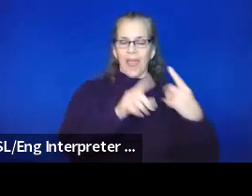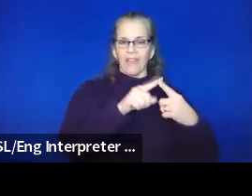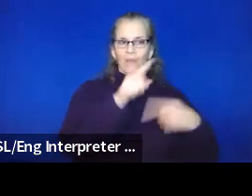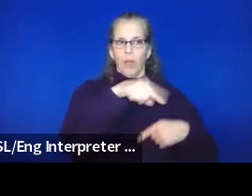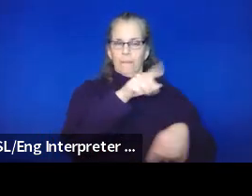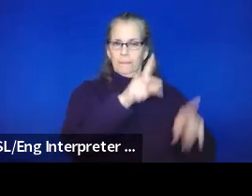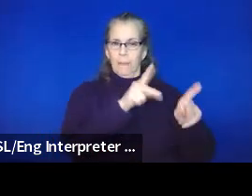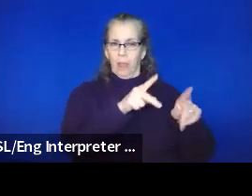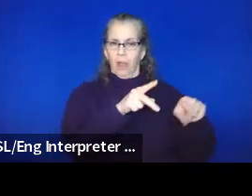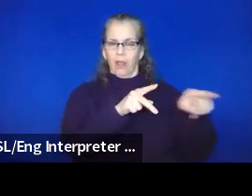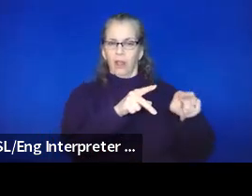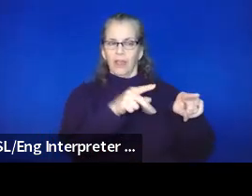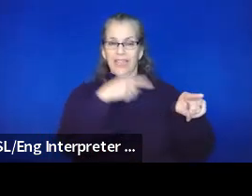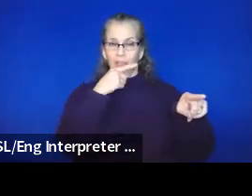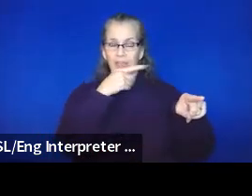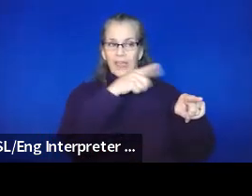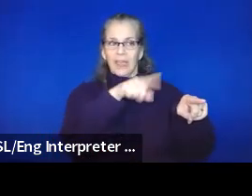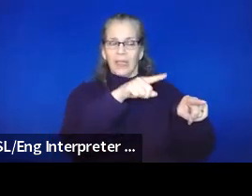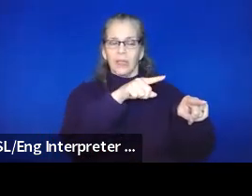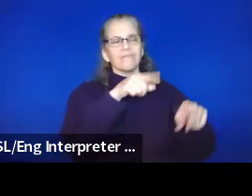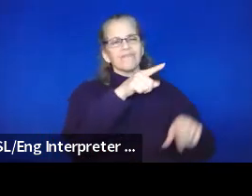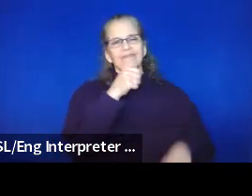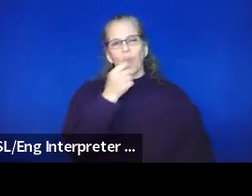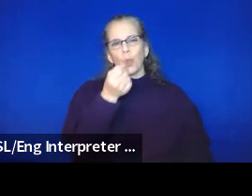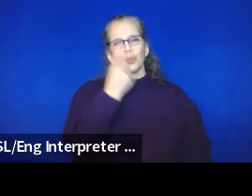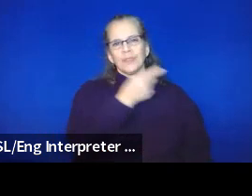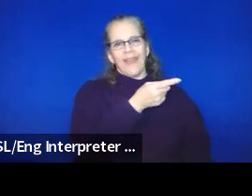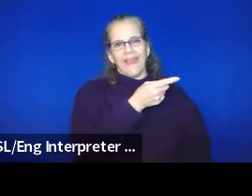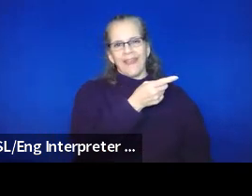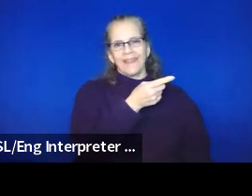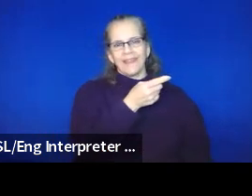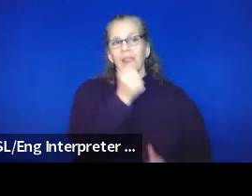really because people don't understand the hidden effects of hearing loss, and often,